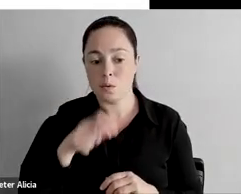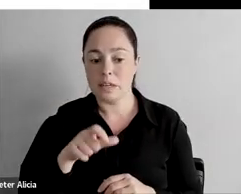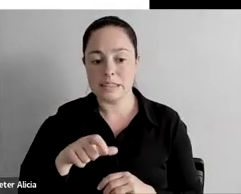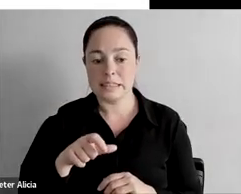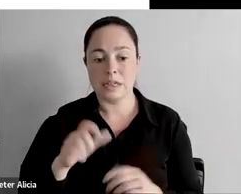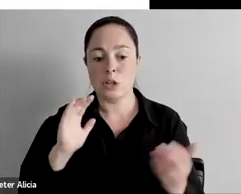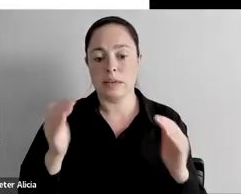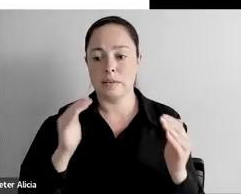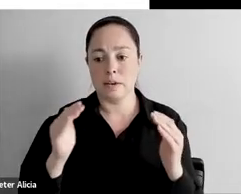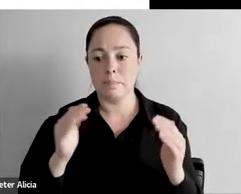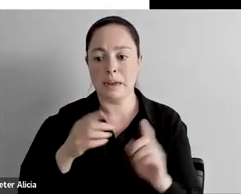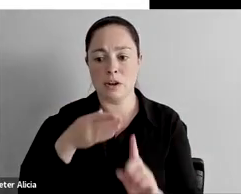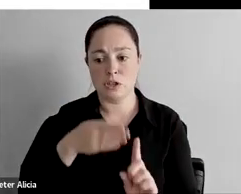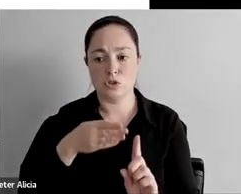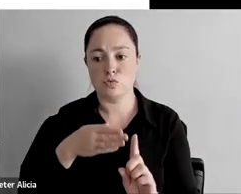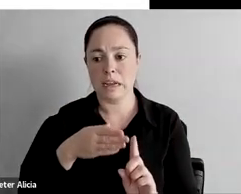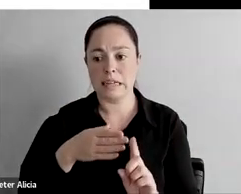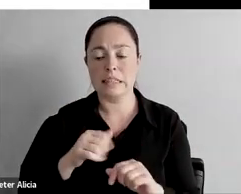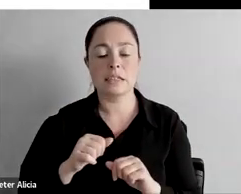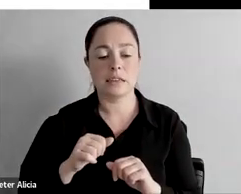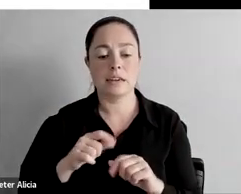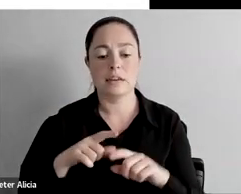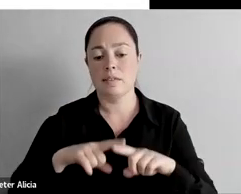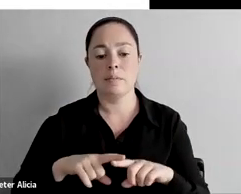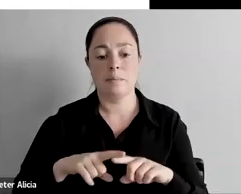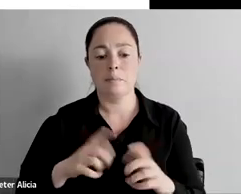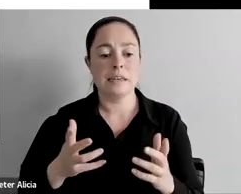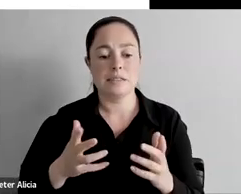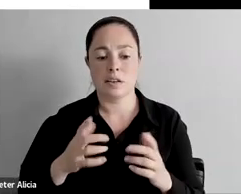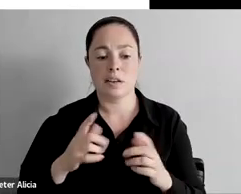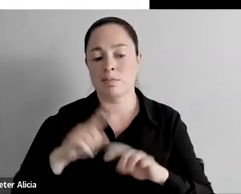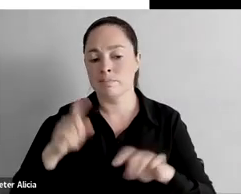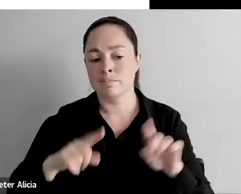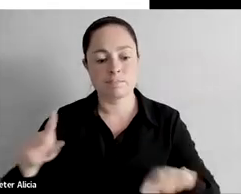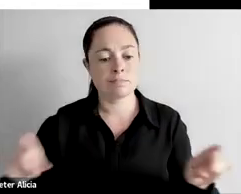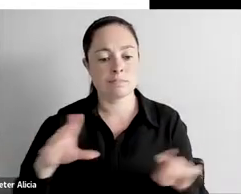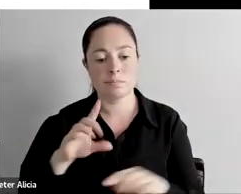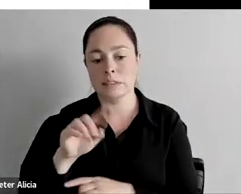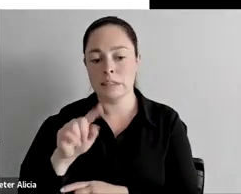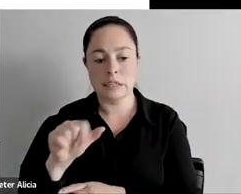numbers, statistically speaking, since they come from different data sets with different samples or populations.